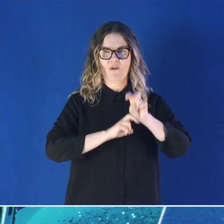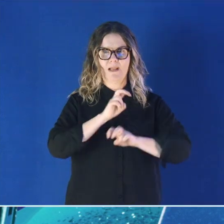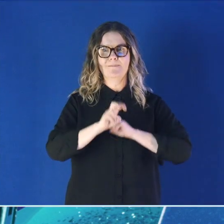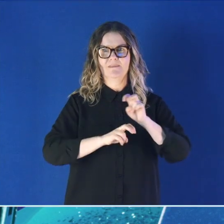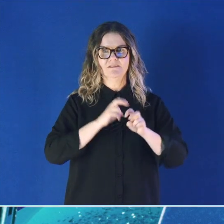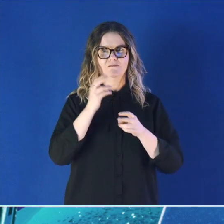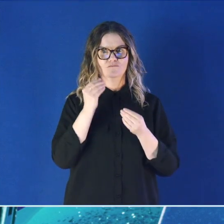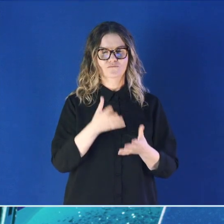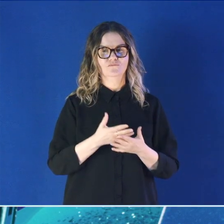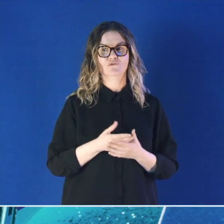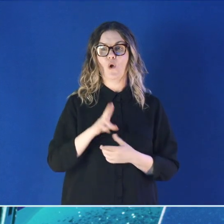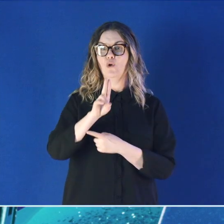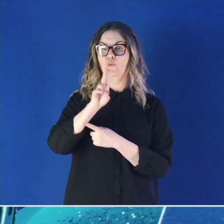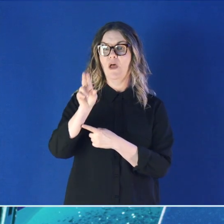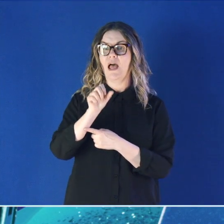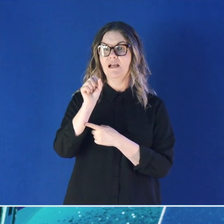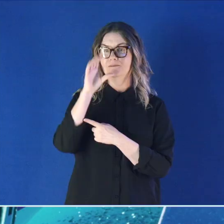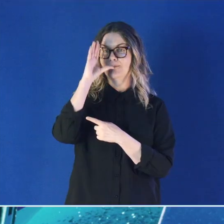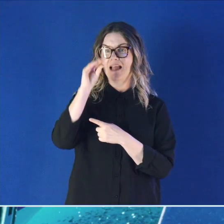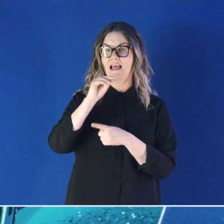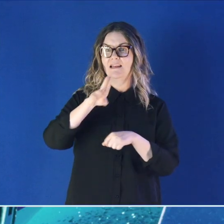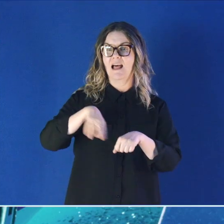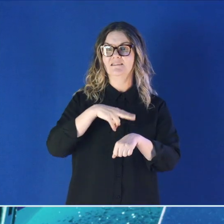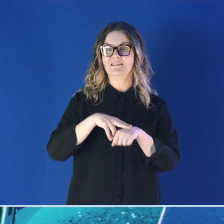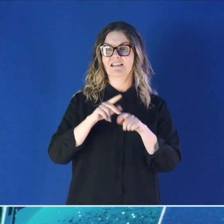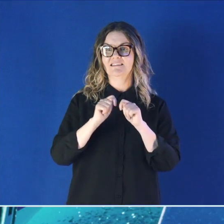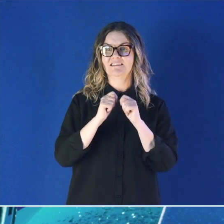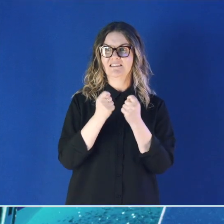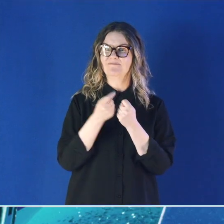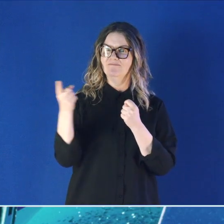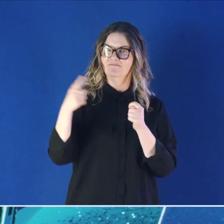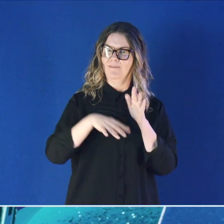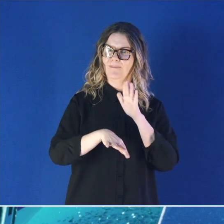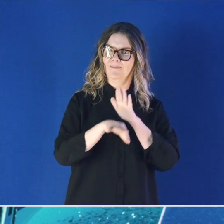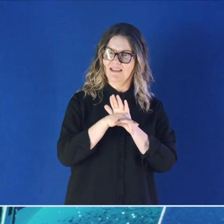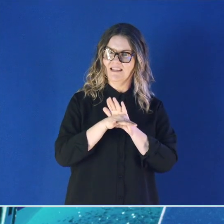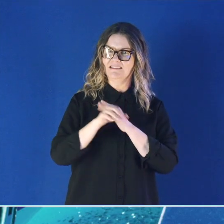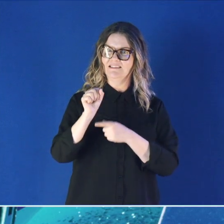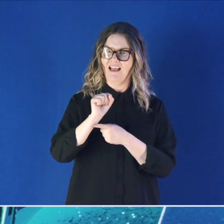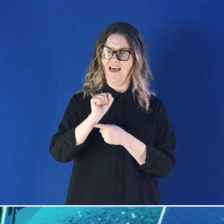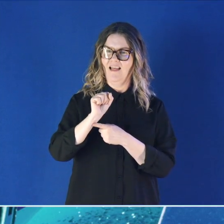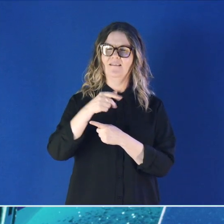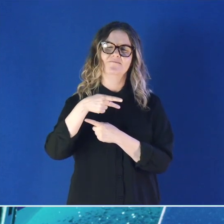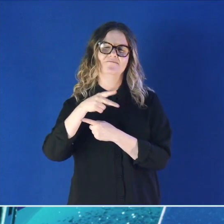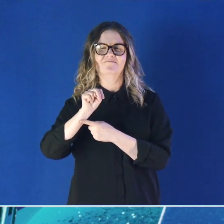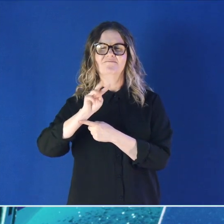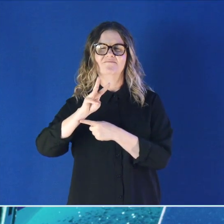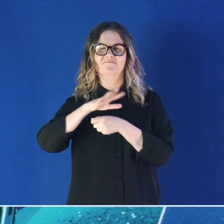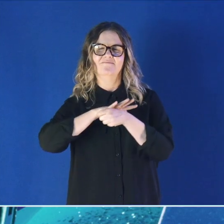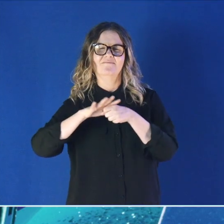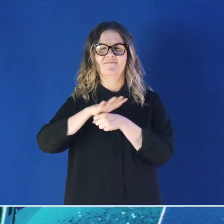as the Pacific Northwest hub as the buildup into the LA Paralympic Games,